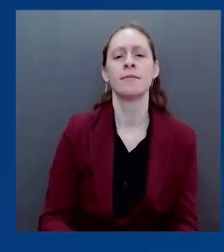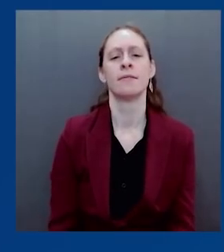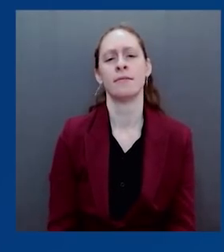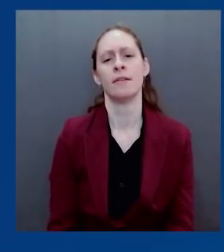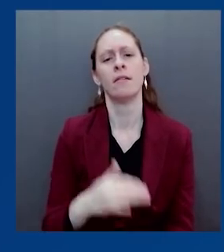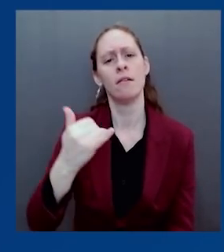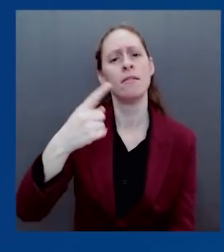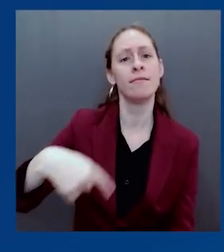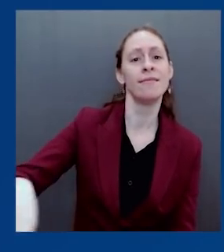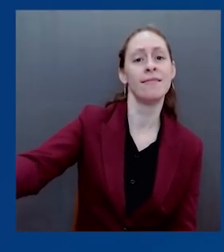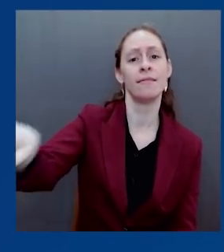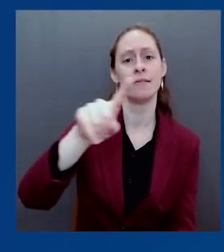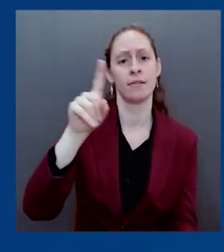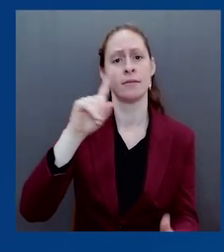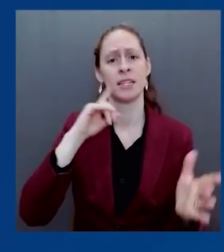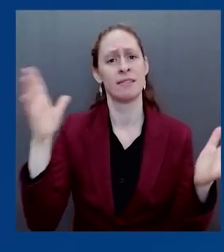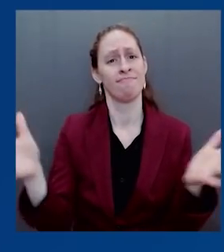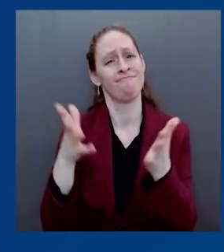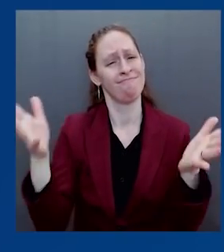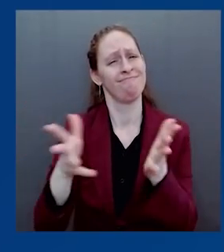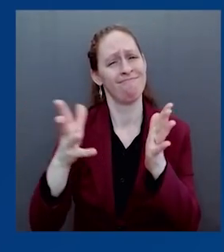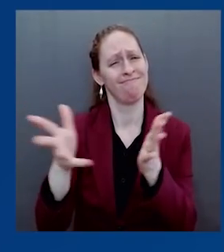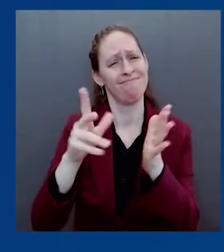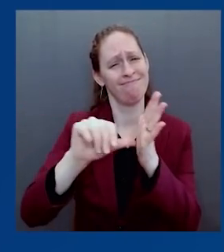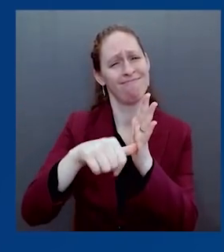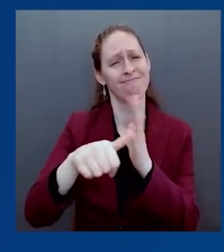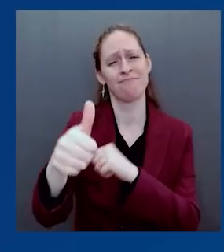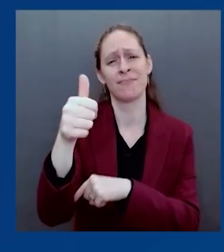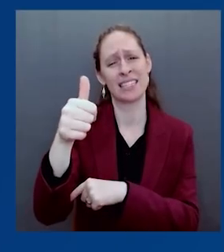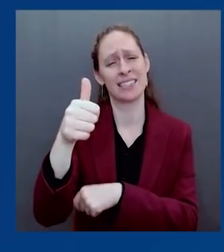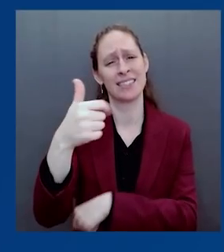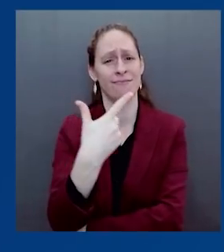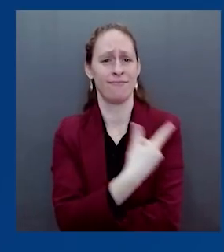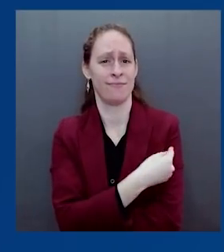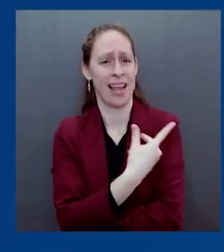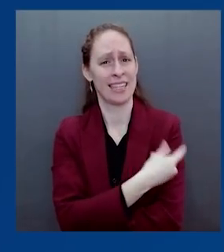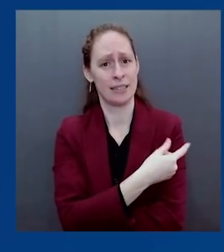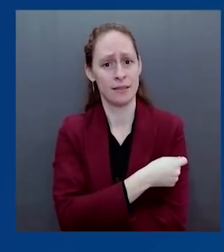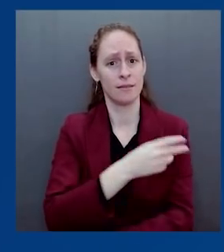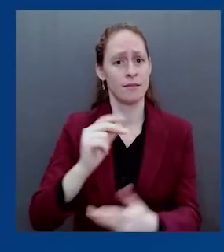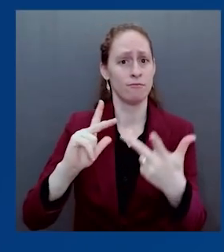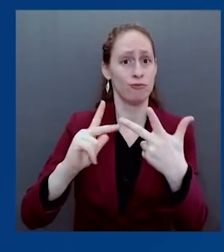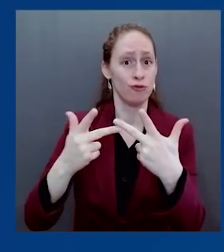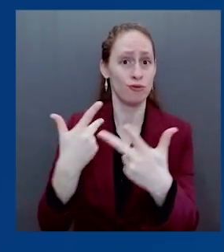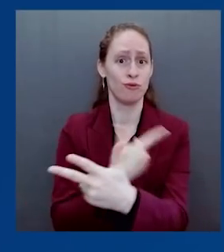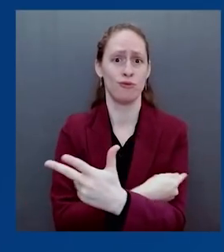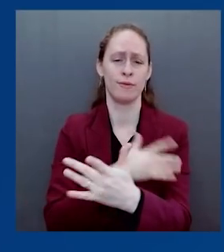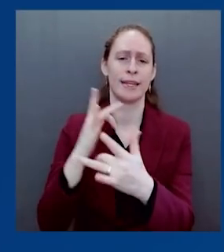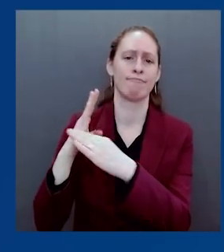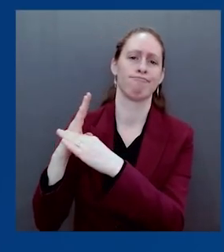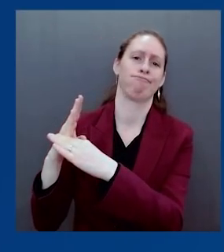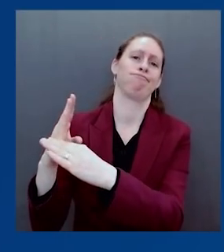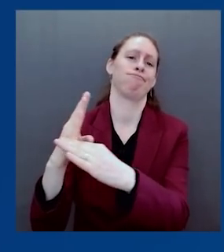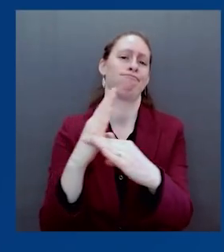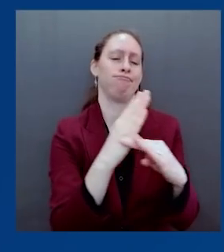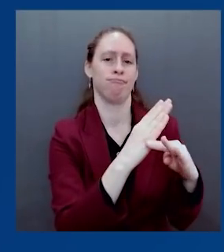with boosters prevents severe disease and keeps you out of the hospital, as underscored by Dr. Walensky.